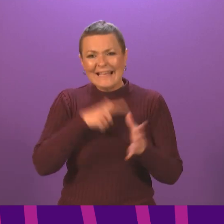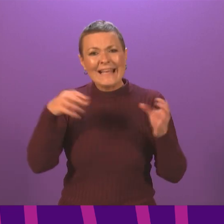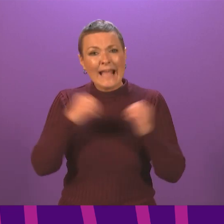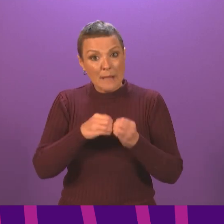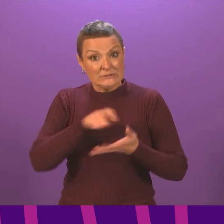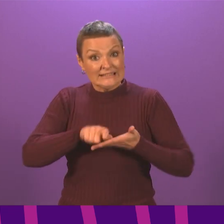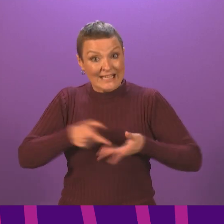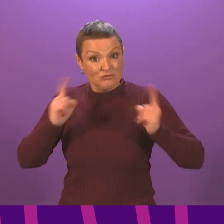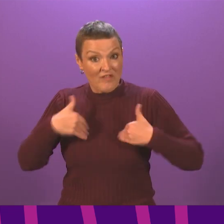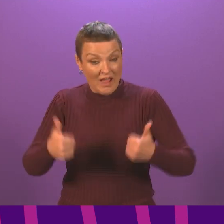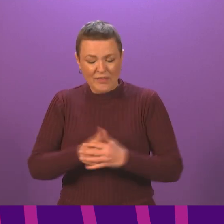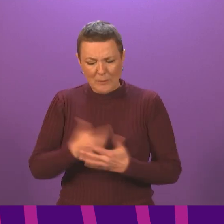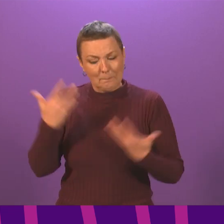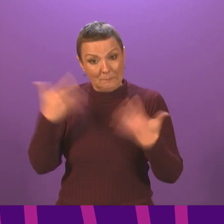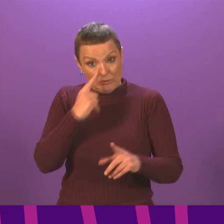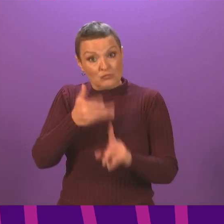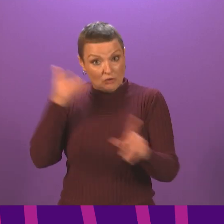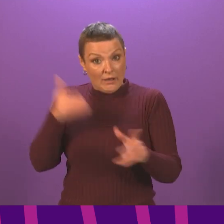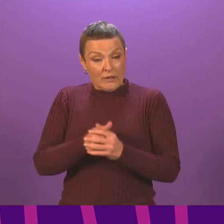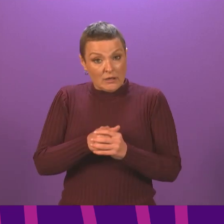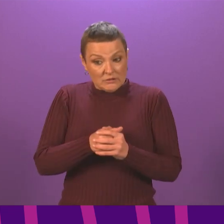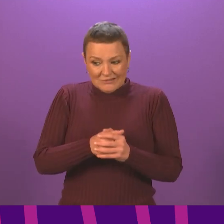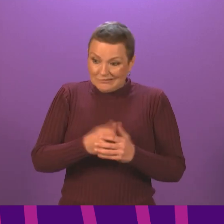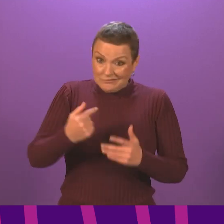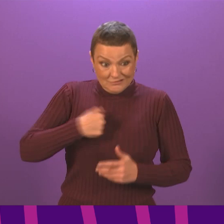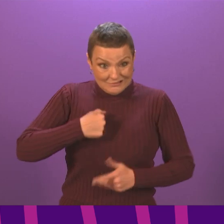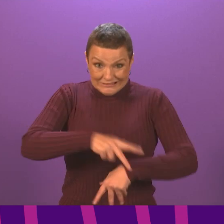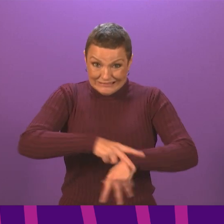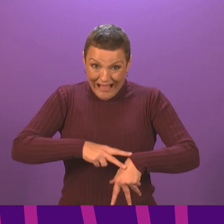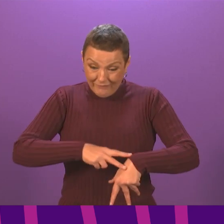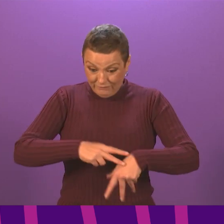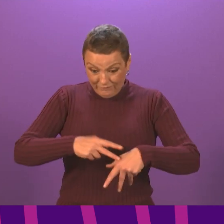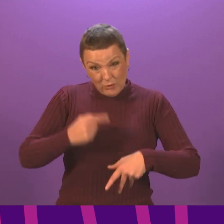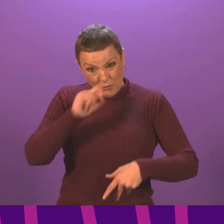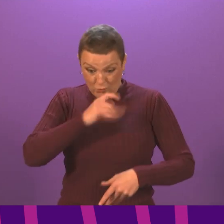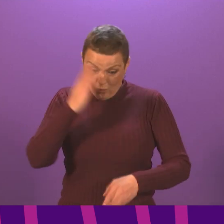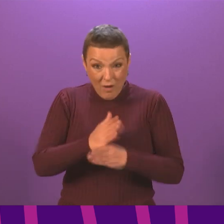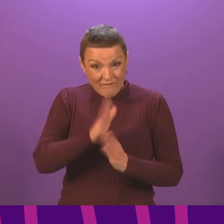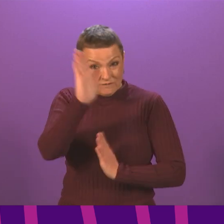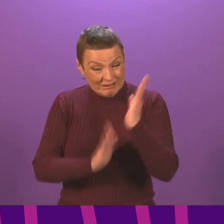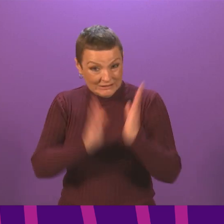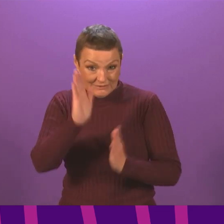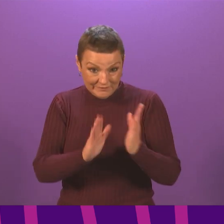The cabinet secretary recognised that our front-line workers are at higher risk and